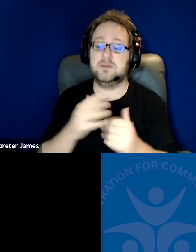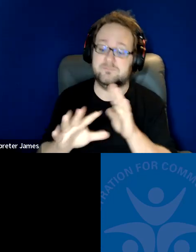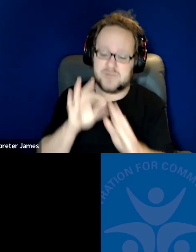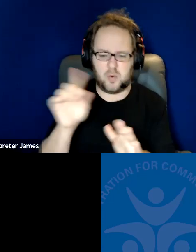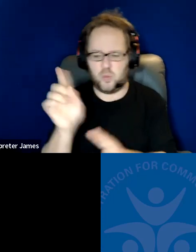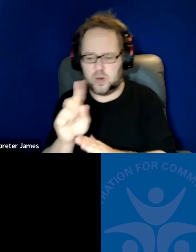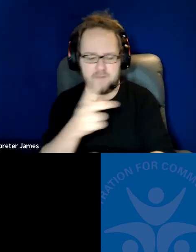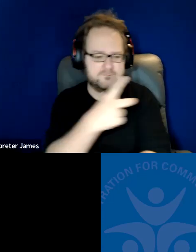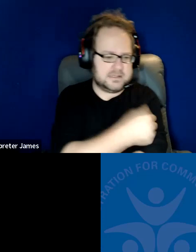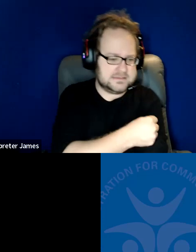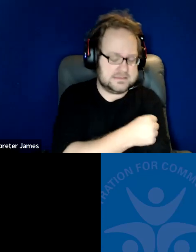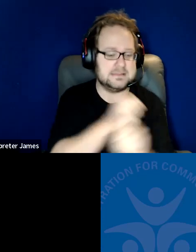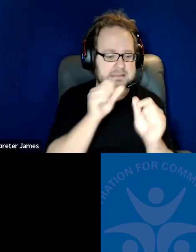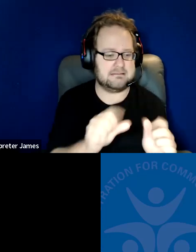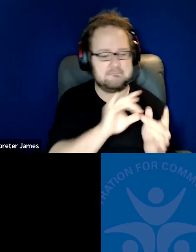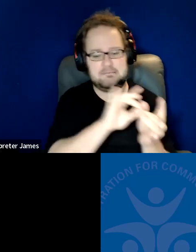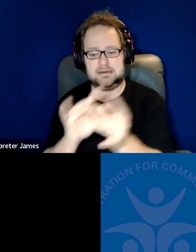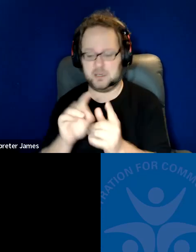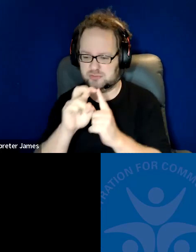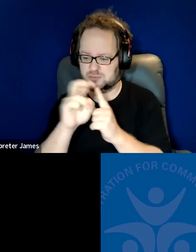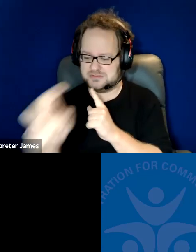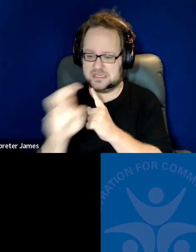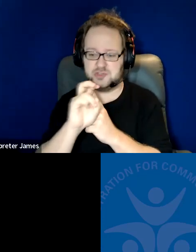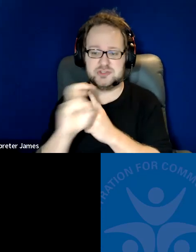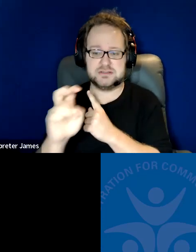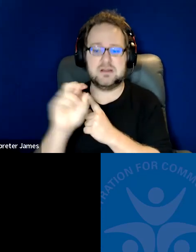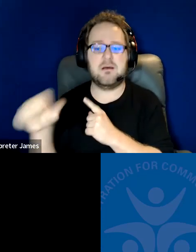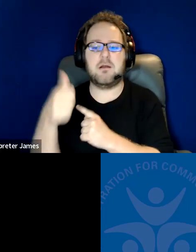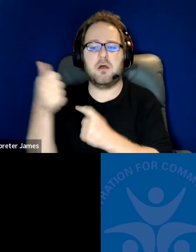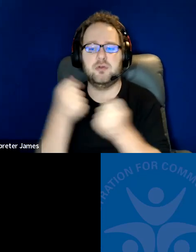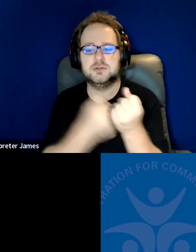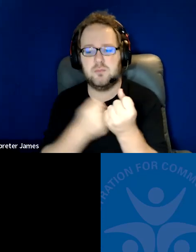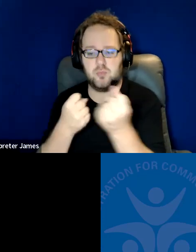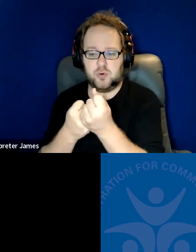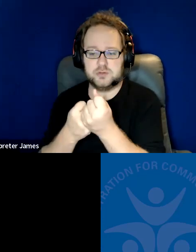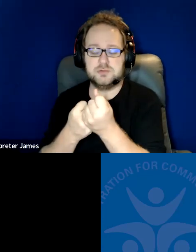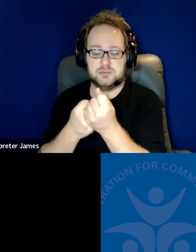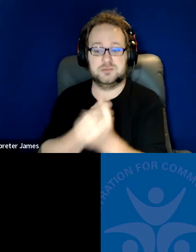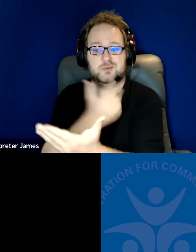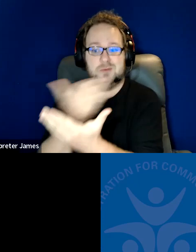connect people with transportation and other supports they may need to get a vaccine.